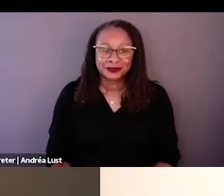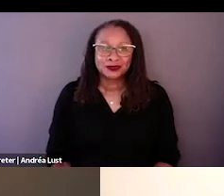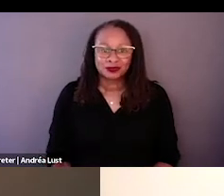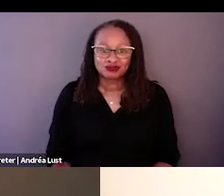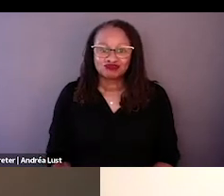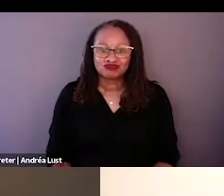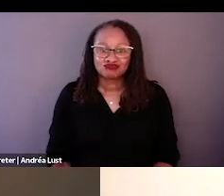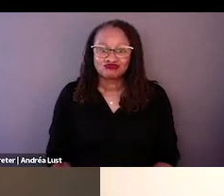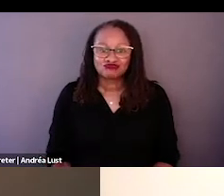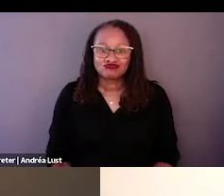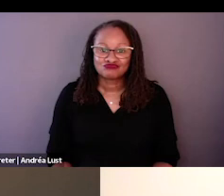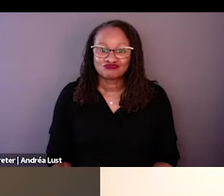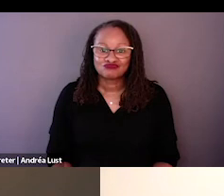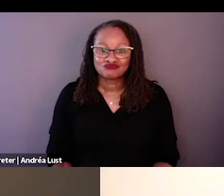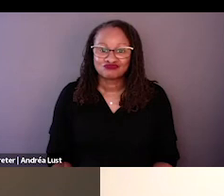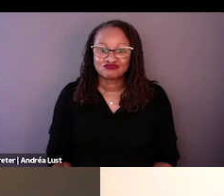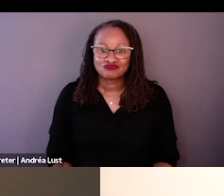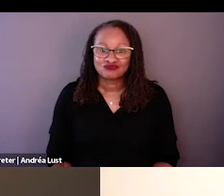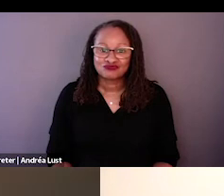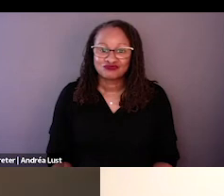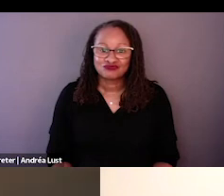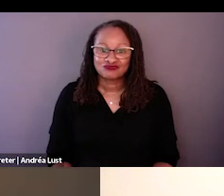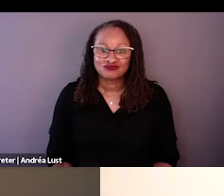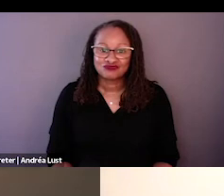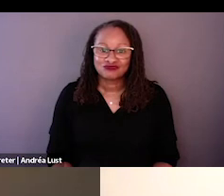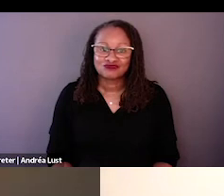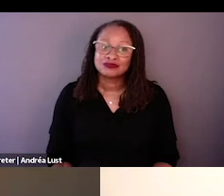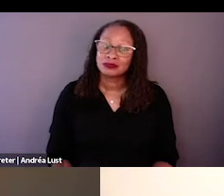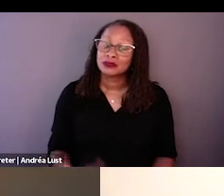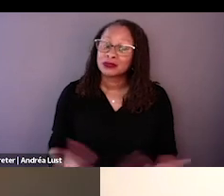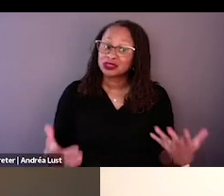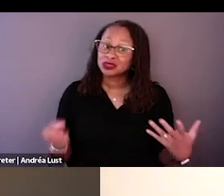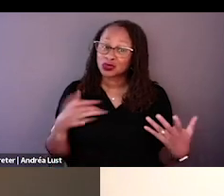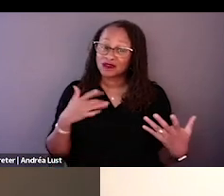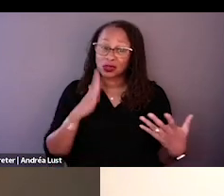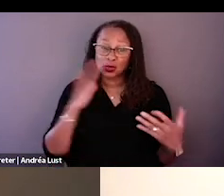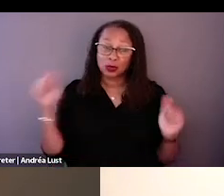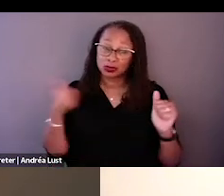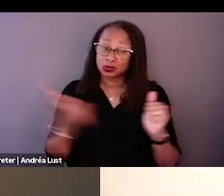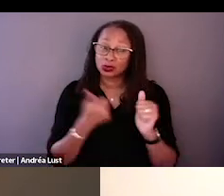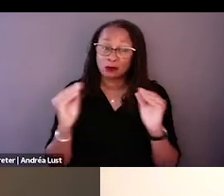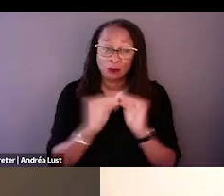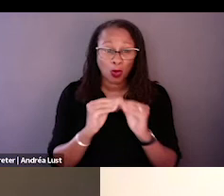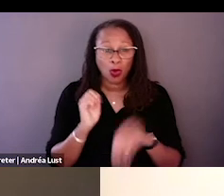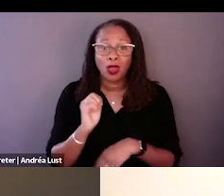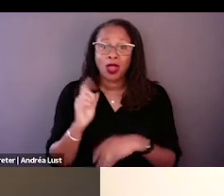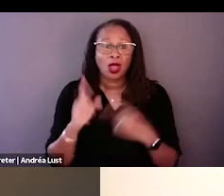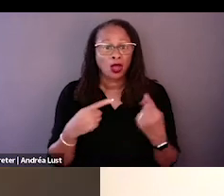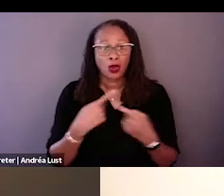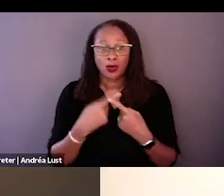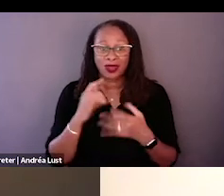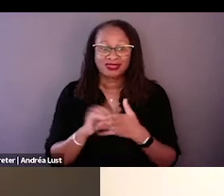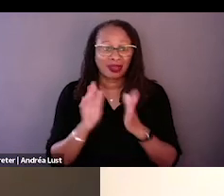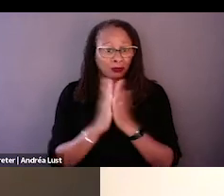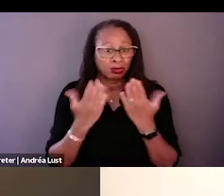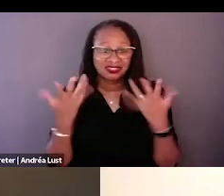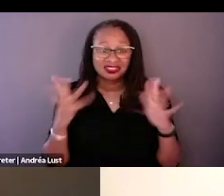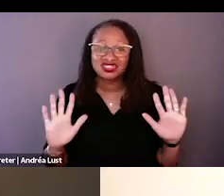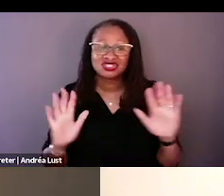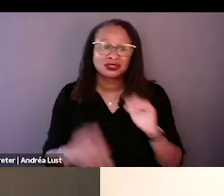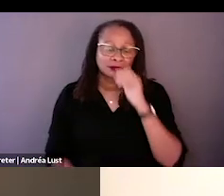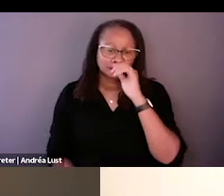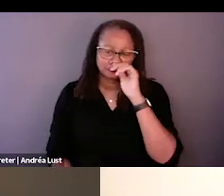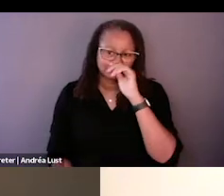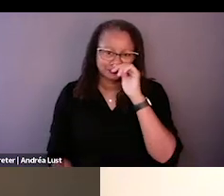For me, it was interesting to see that the way you have to work is not that different from writing